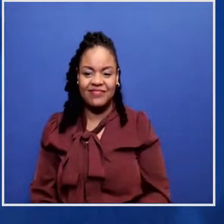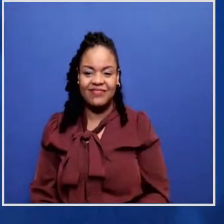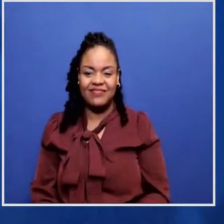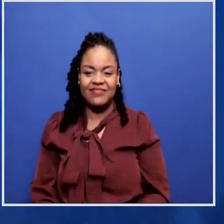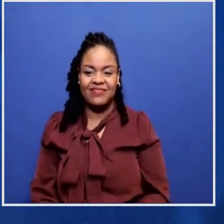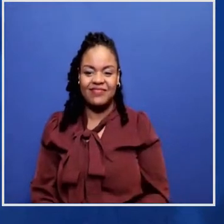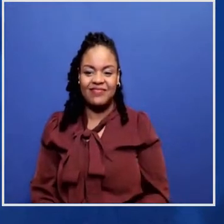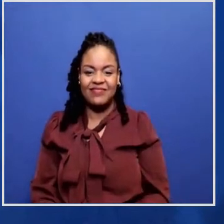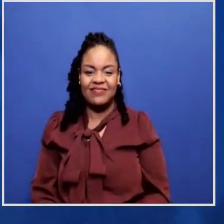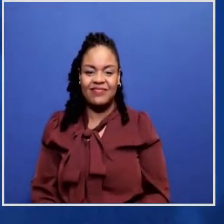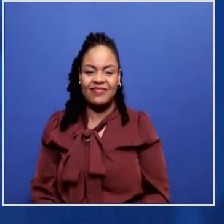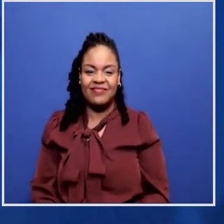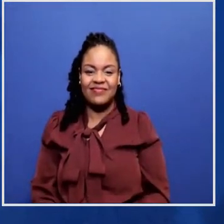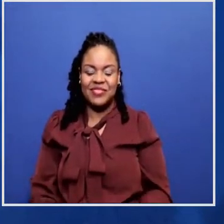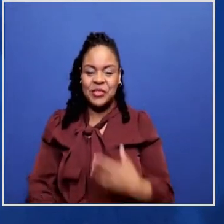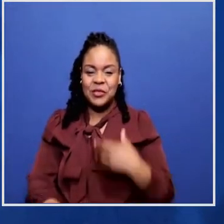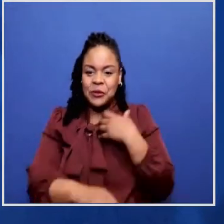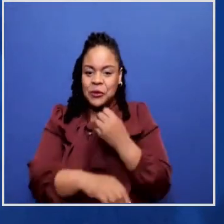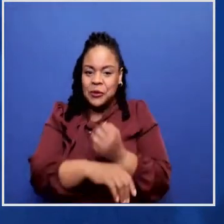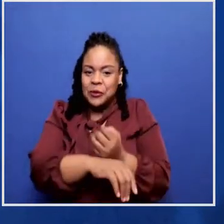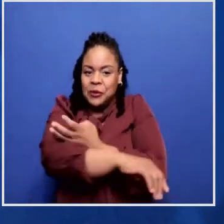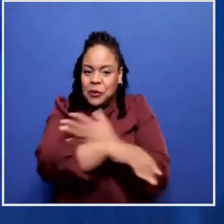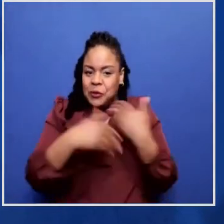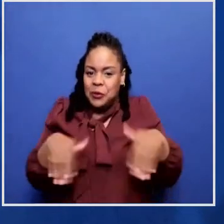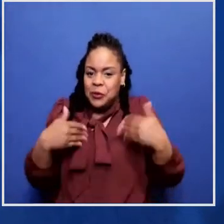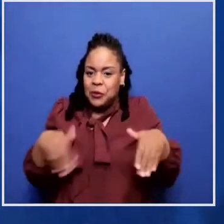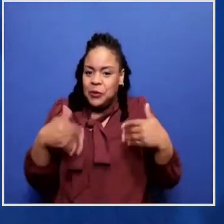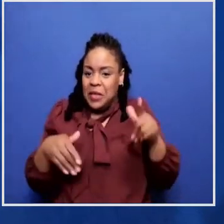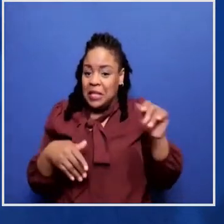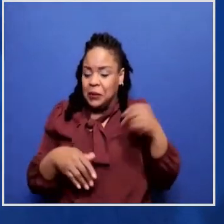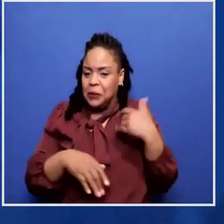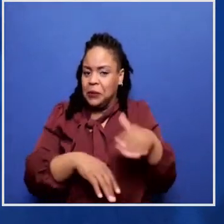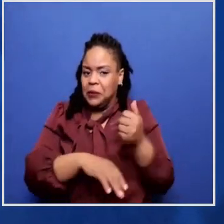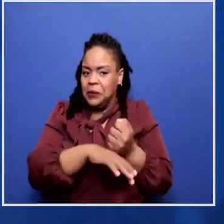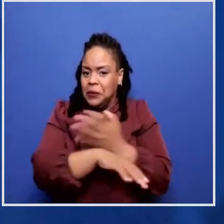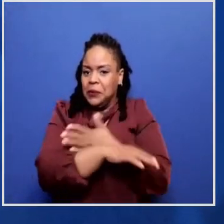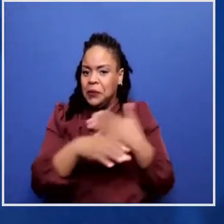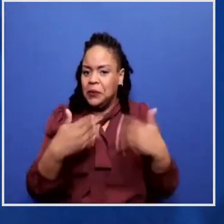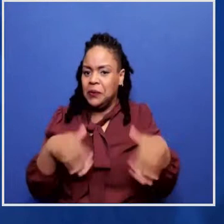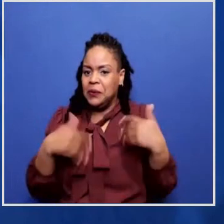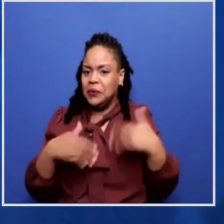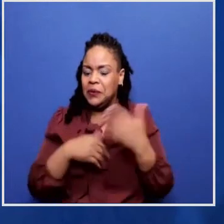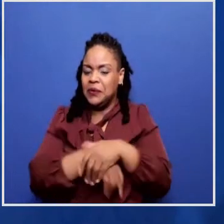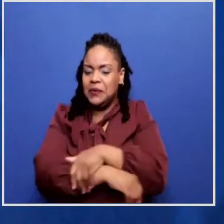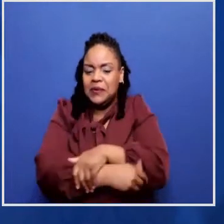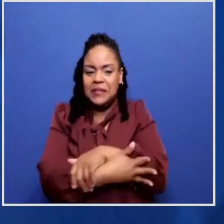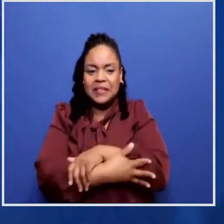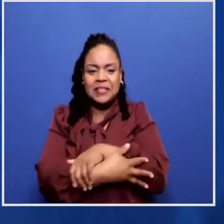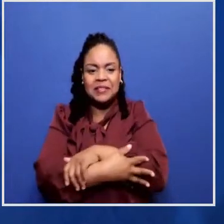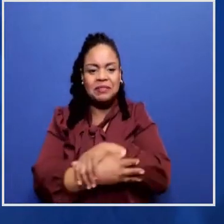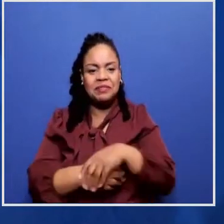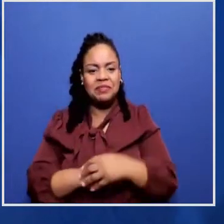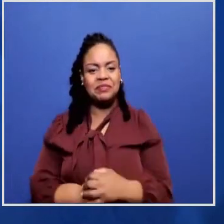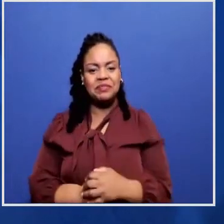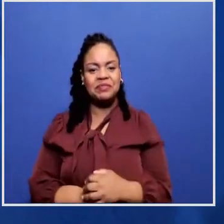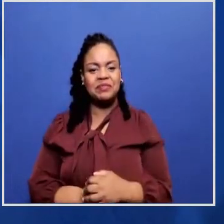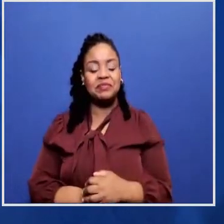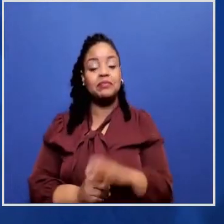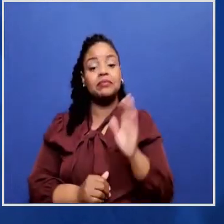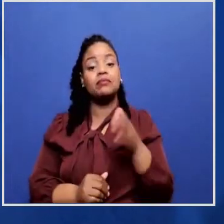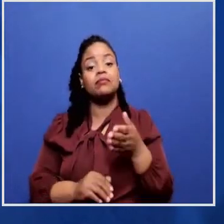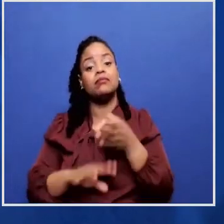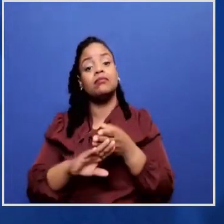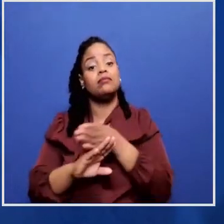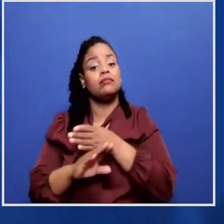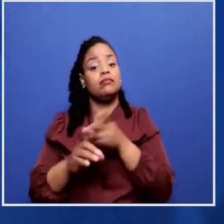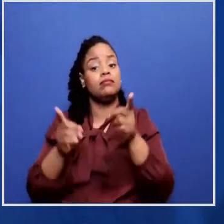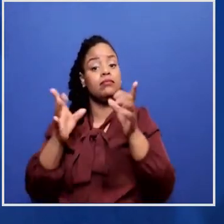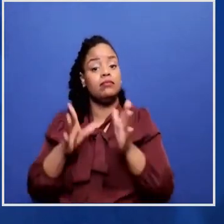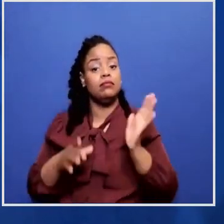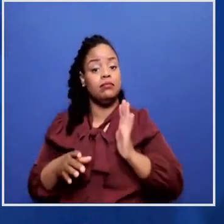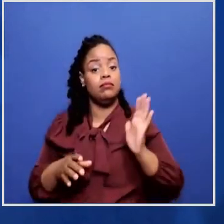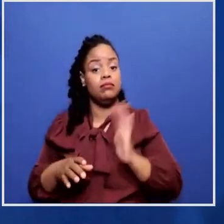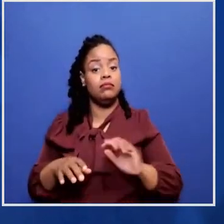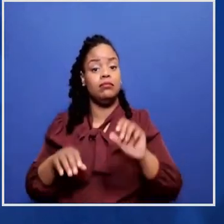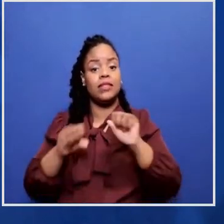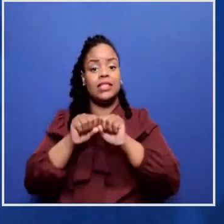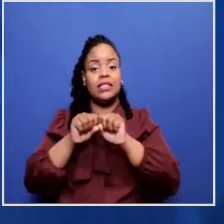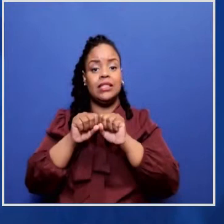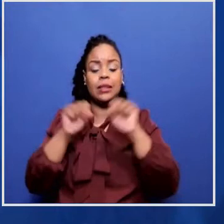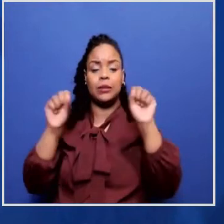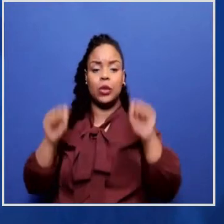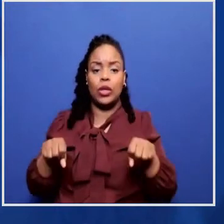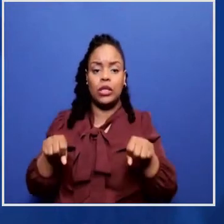THANK YOU.